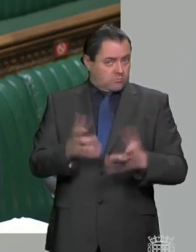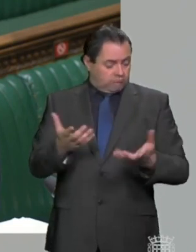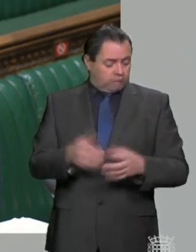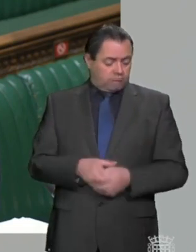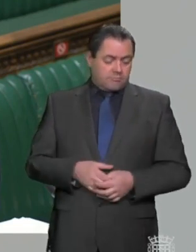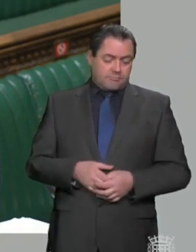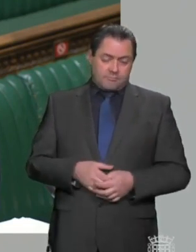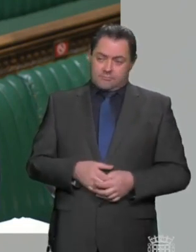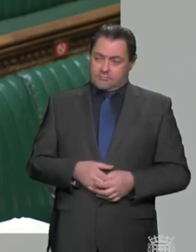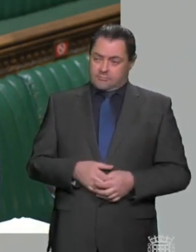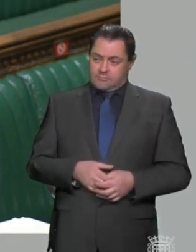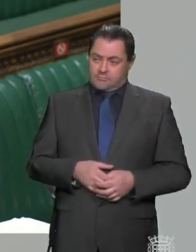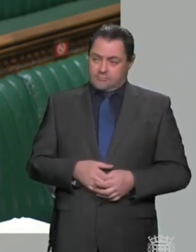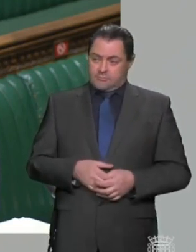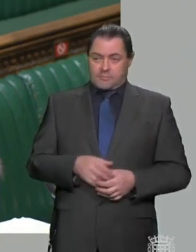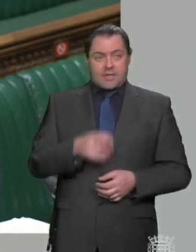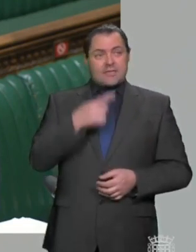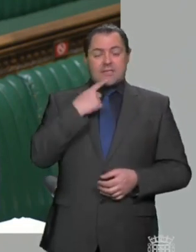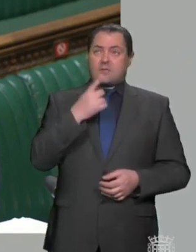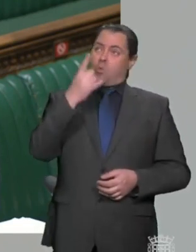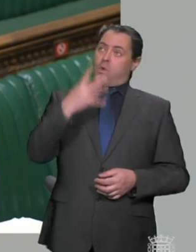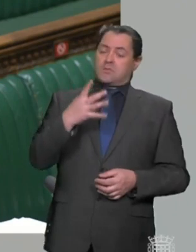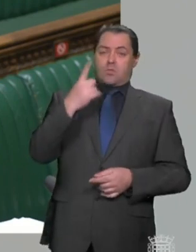and they did so in the belief that it was a once-in-a-generation event.